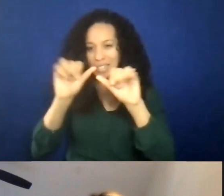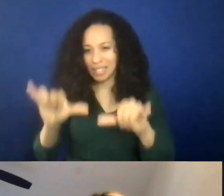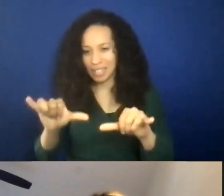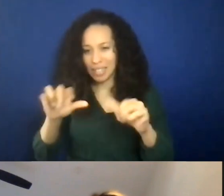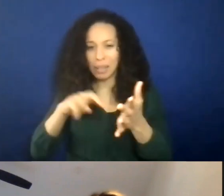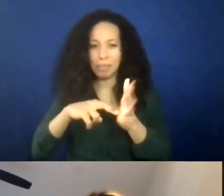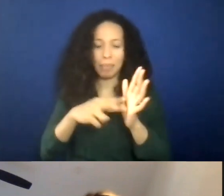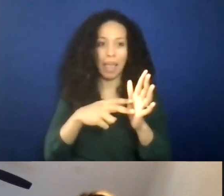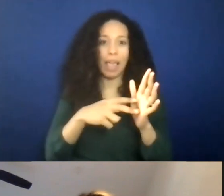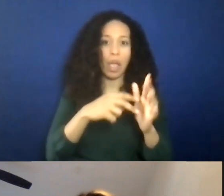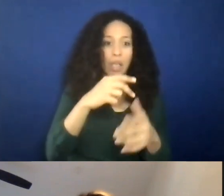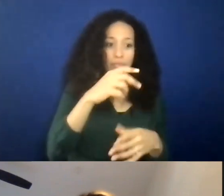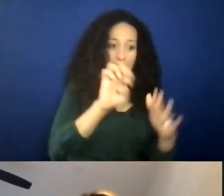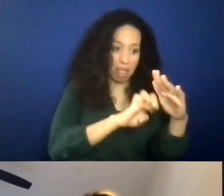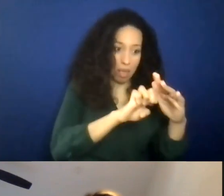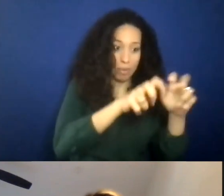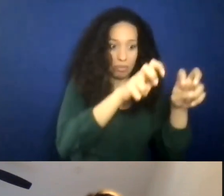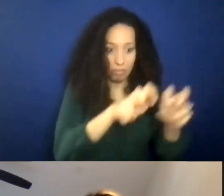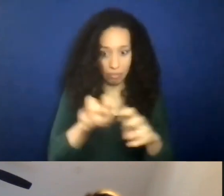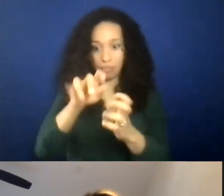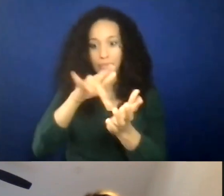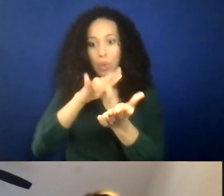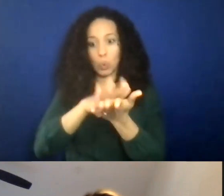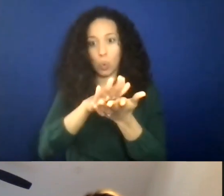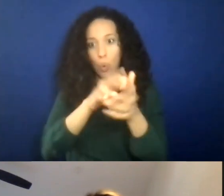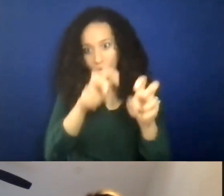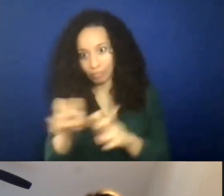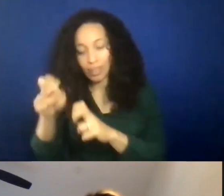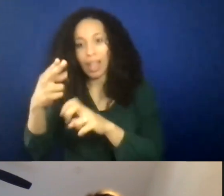program to another, in that way like elementary school to middle school,